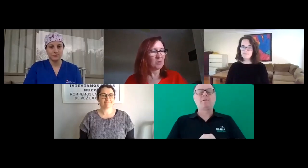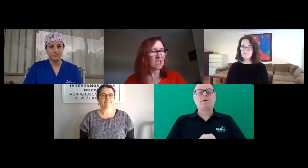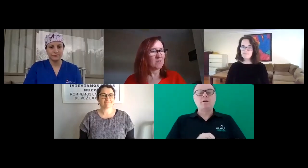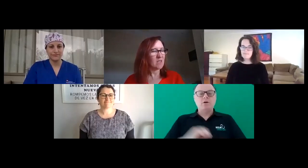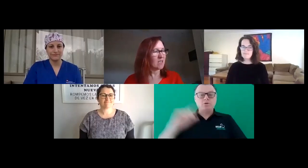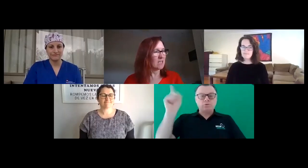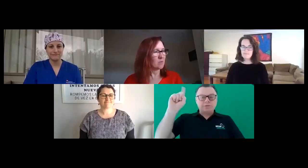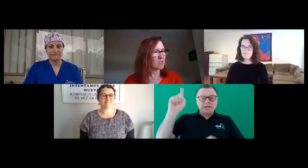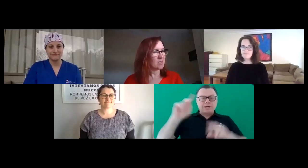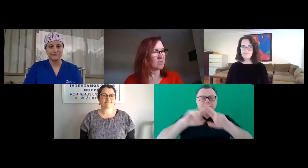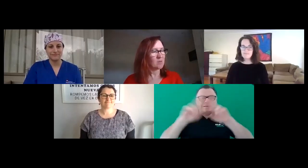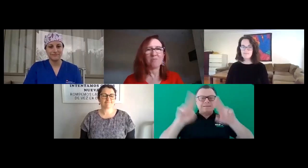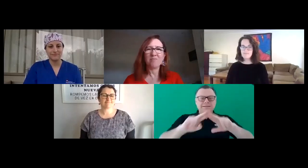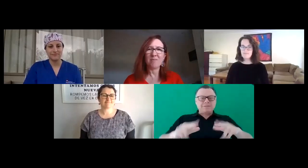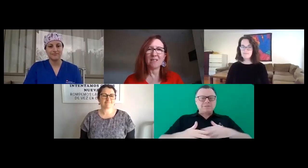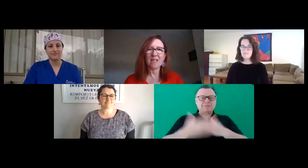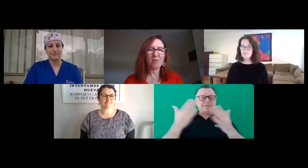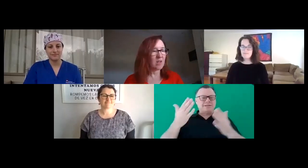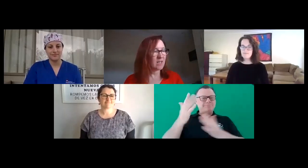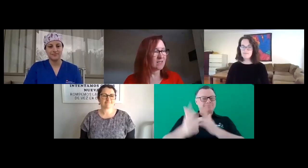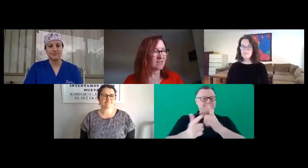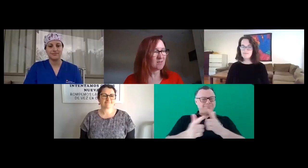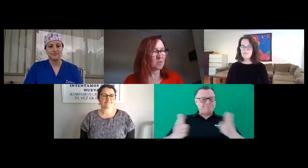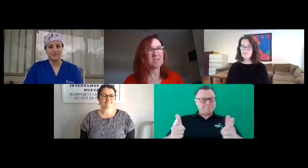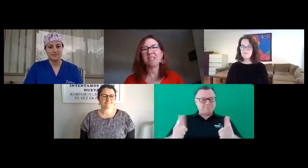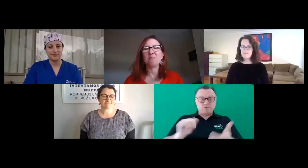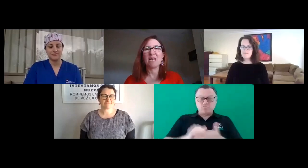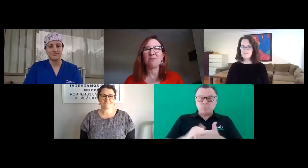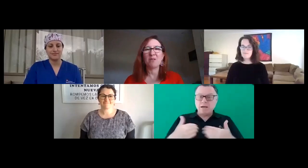of sign languages is that right? What's this mean for